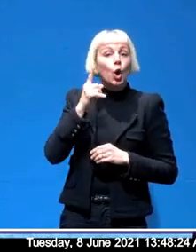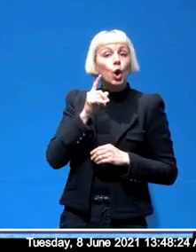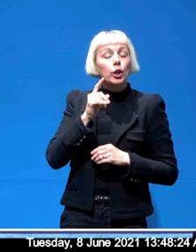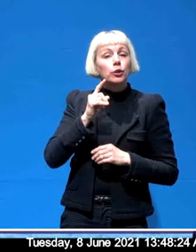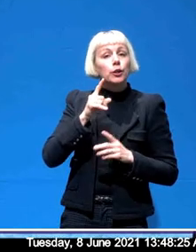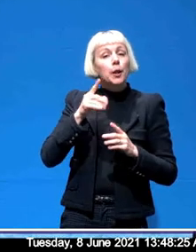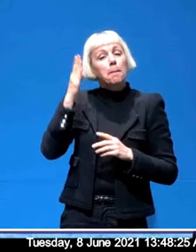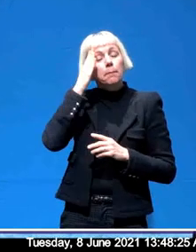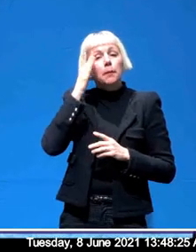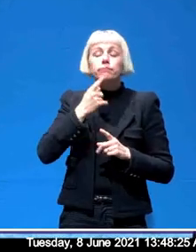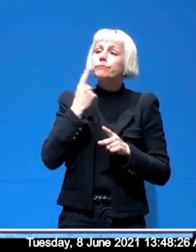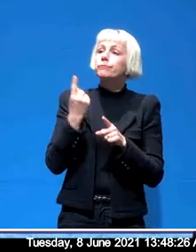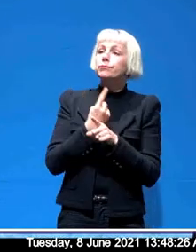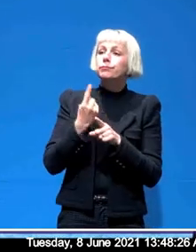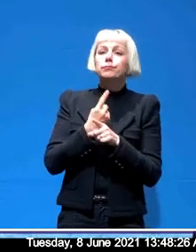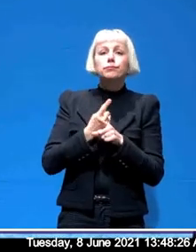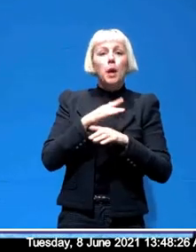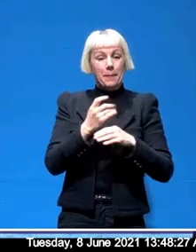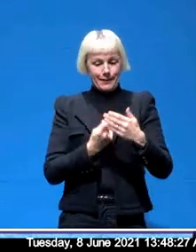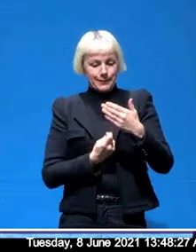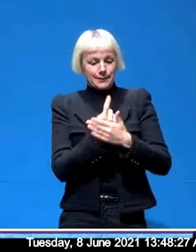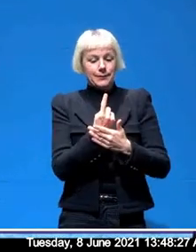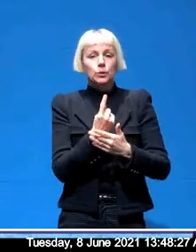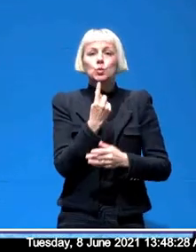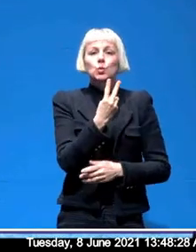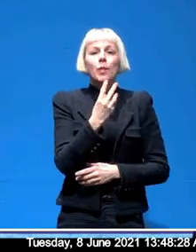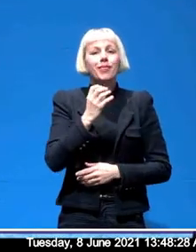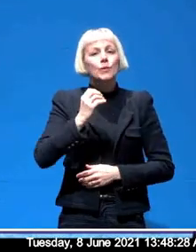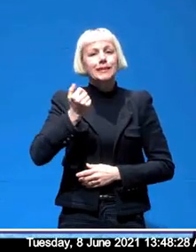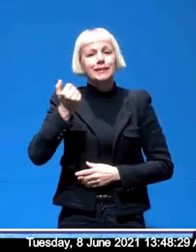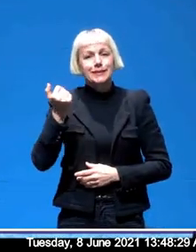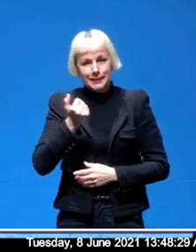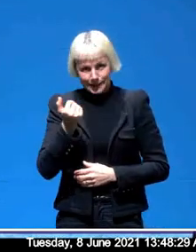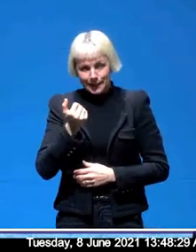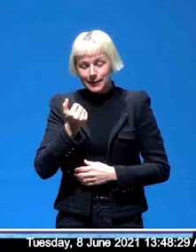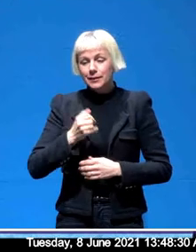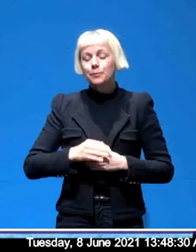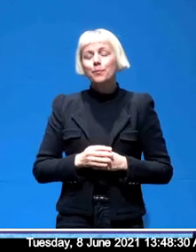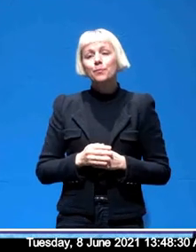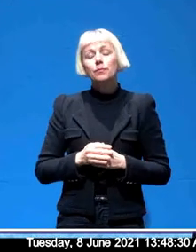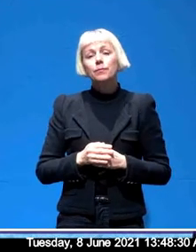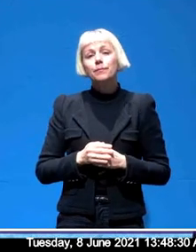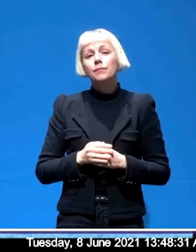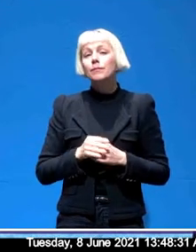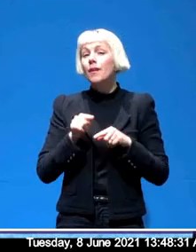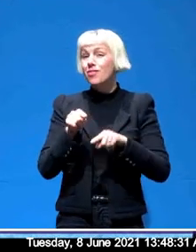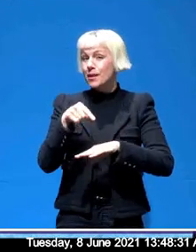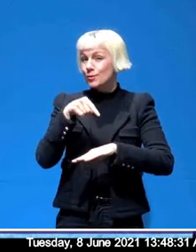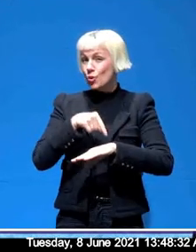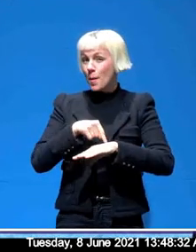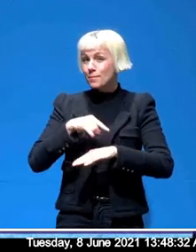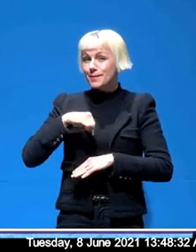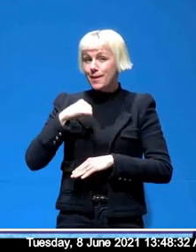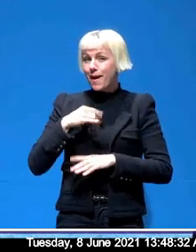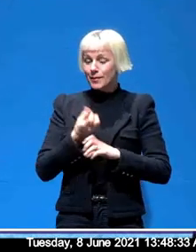in late 2016, where staff didn't properly pack Daniel's clothes